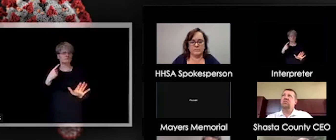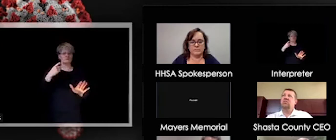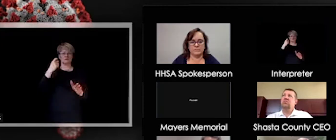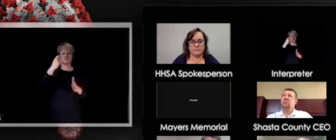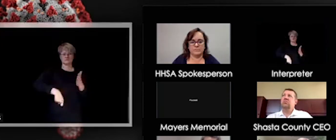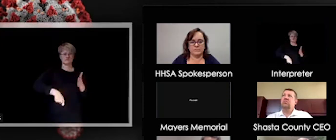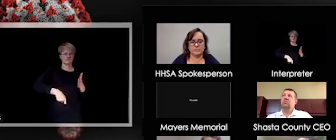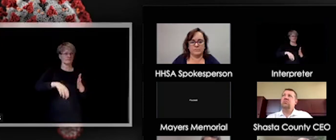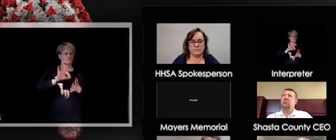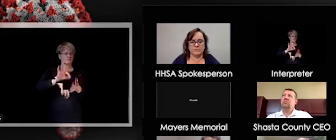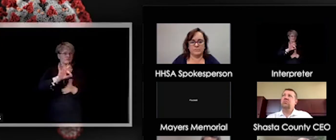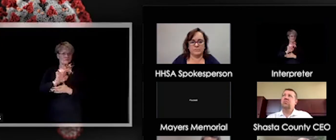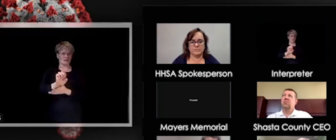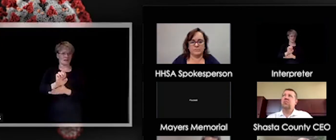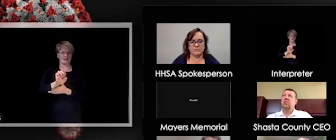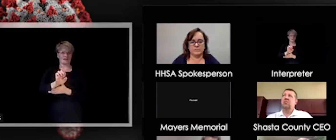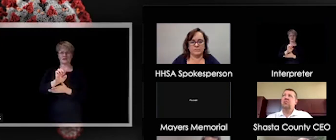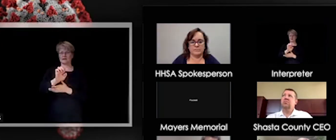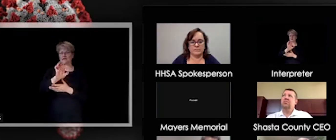I mean that’s what it sure seems like at this point.